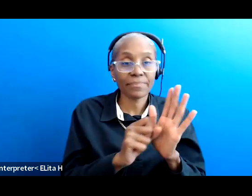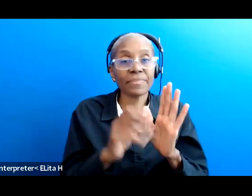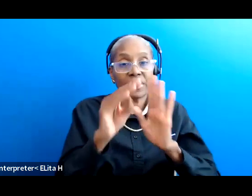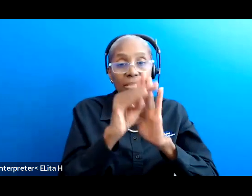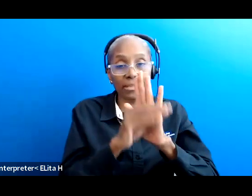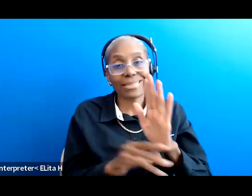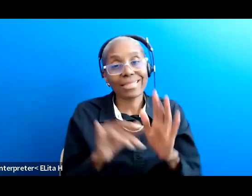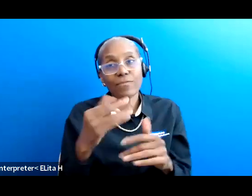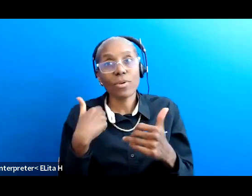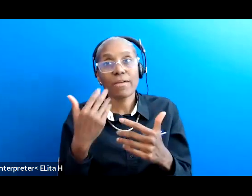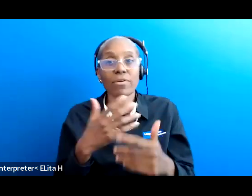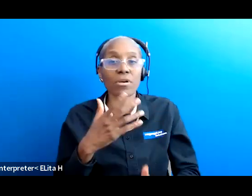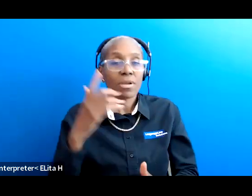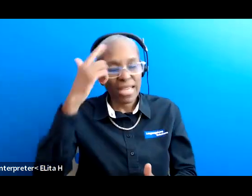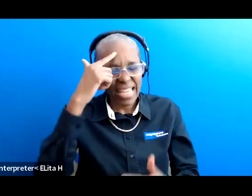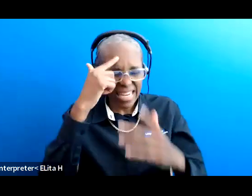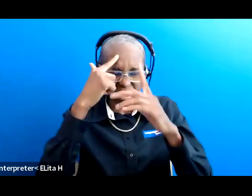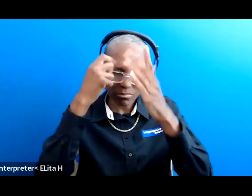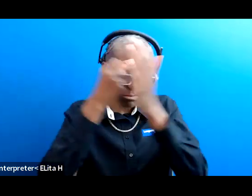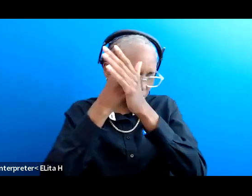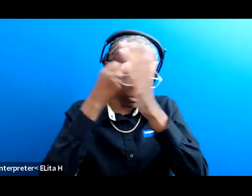If you're having the pounding headache, if you're having blurred